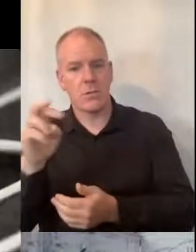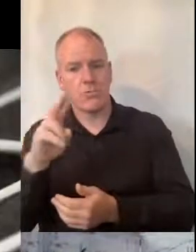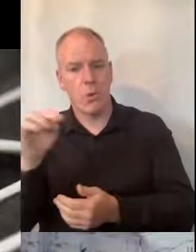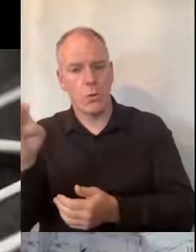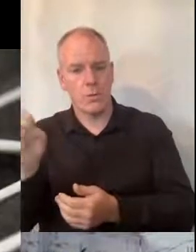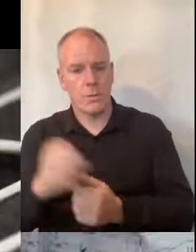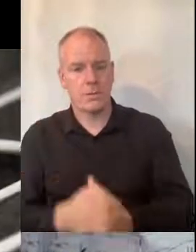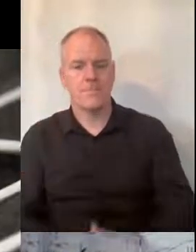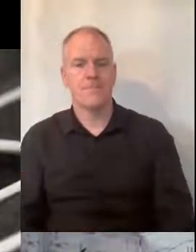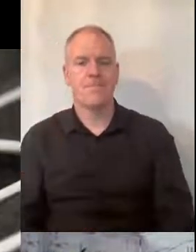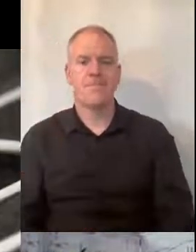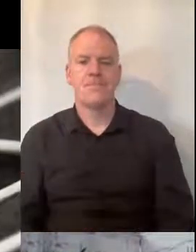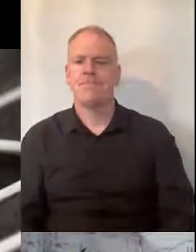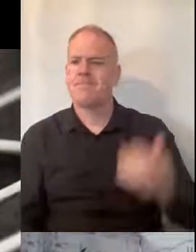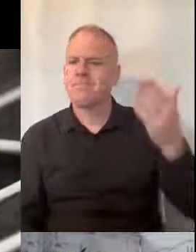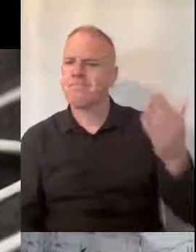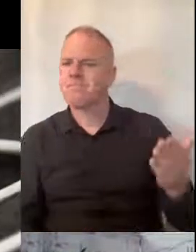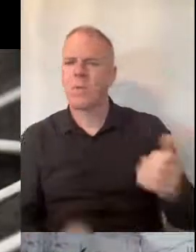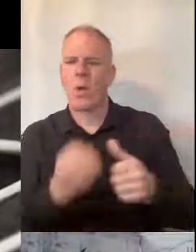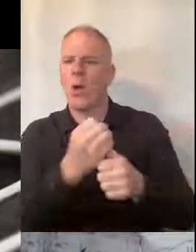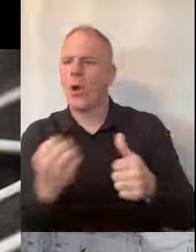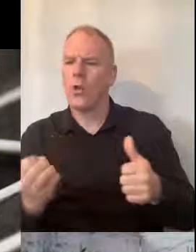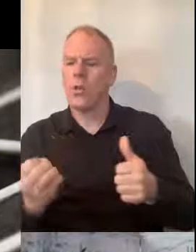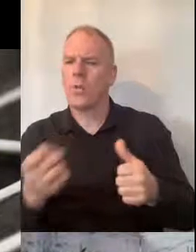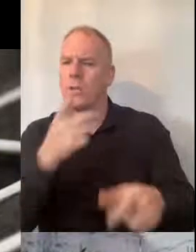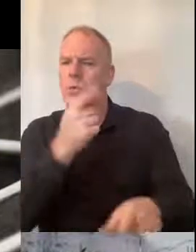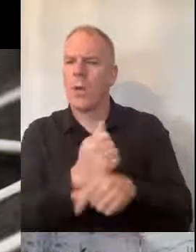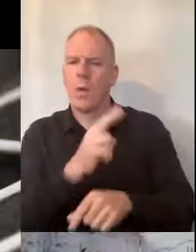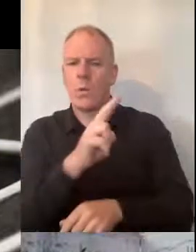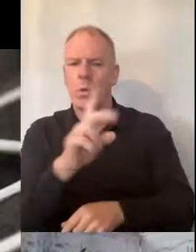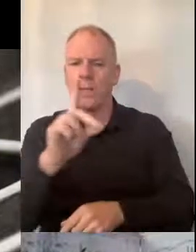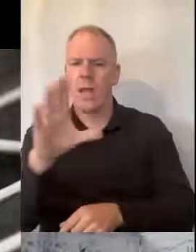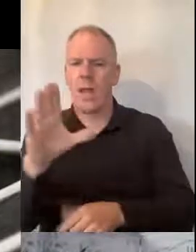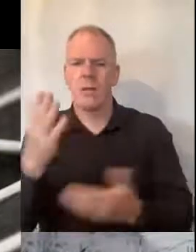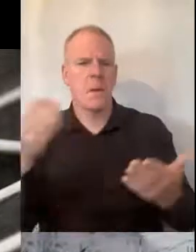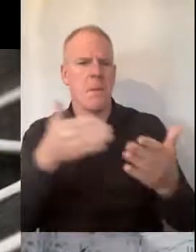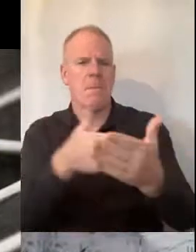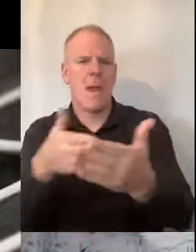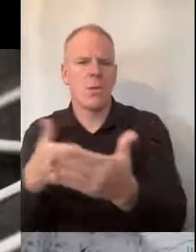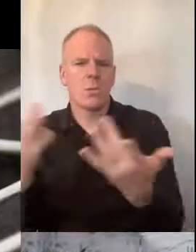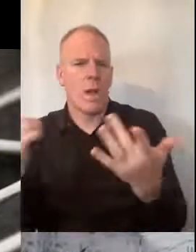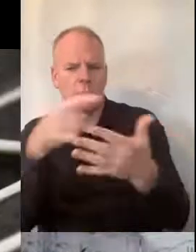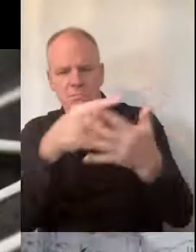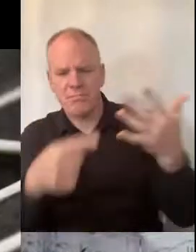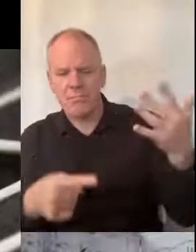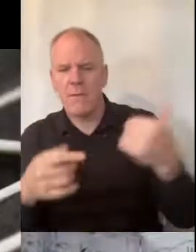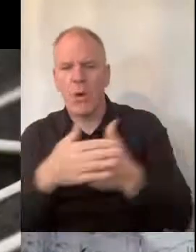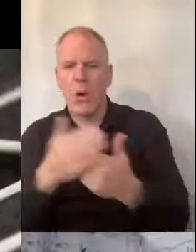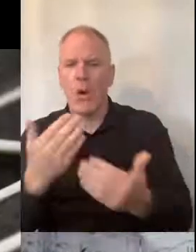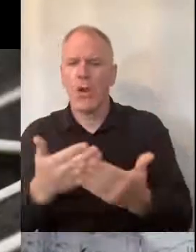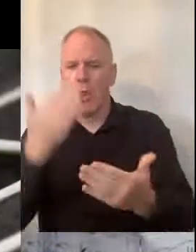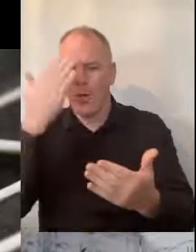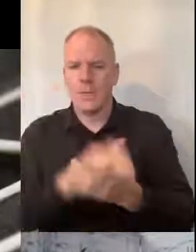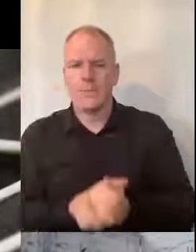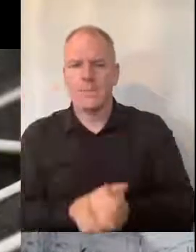The other thing I want to highlight in terms of udl are you know what are some of the barriers to learning? If you just want to put in